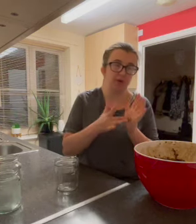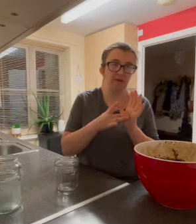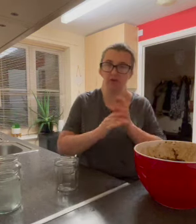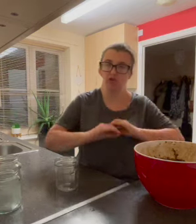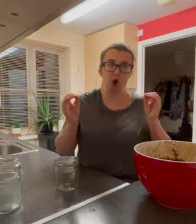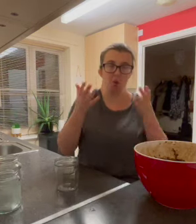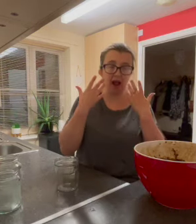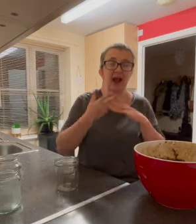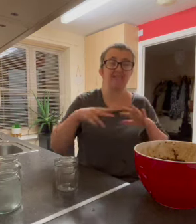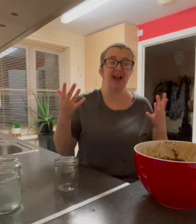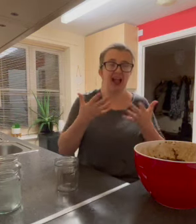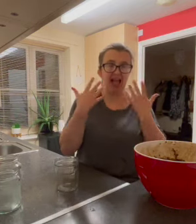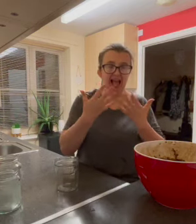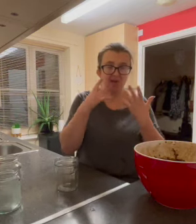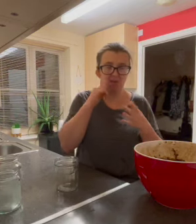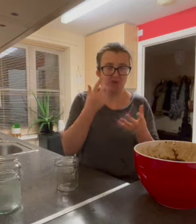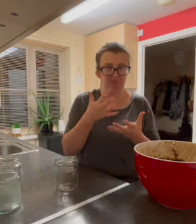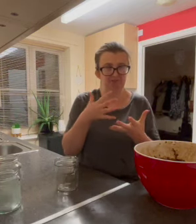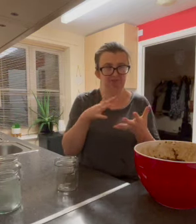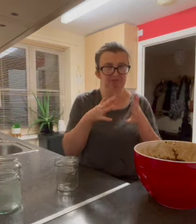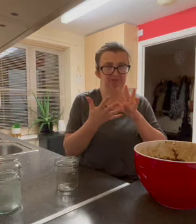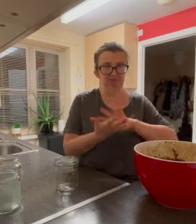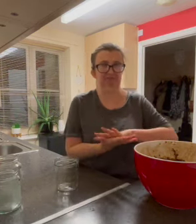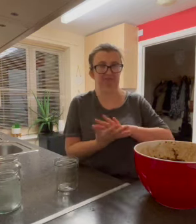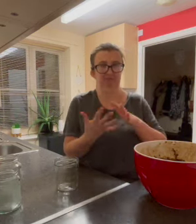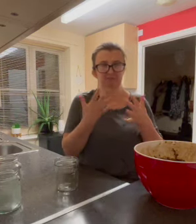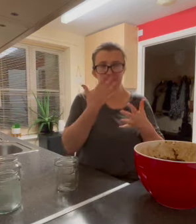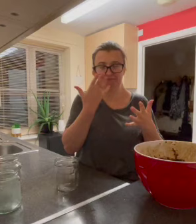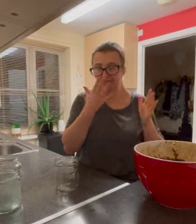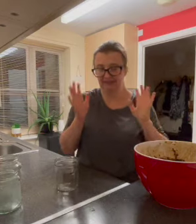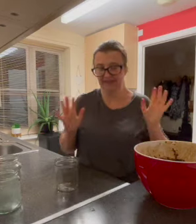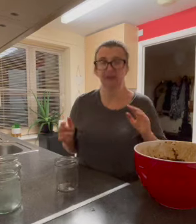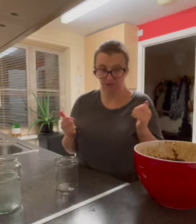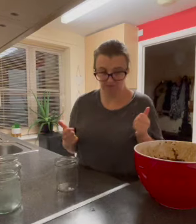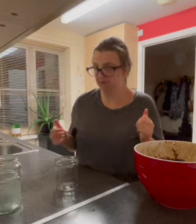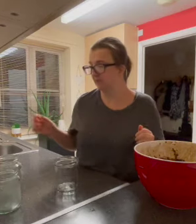as it is important to not let the air trapped otherwise it will cause the mincemeat go off.